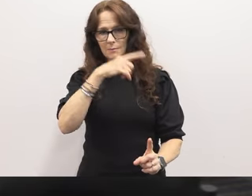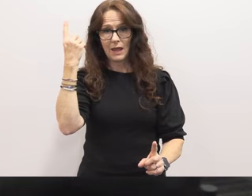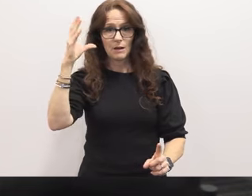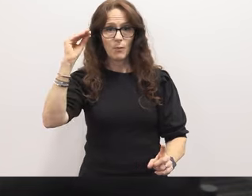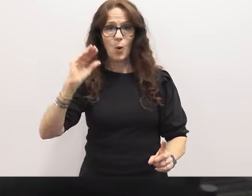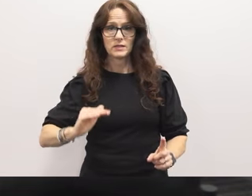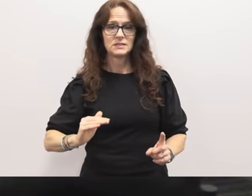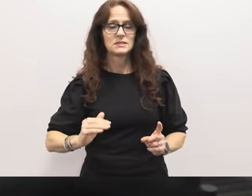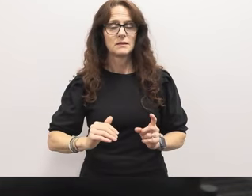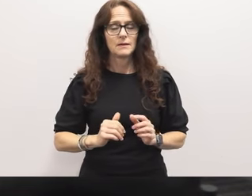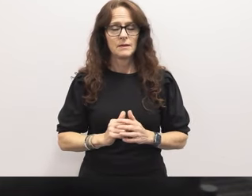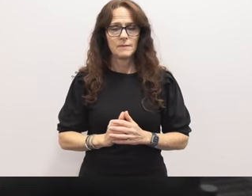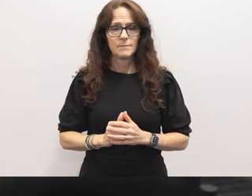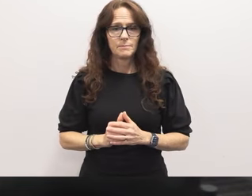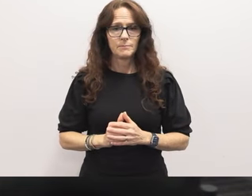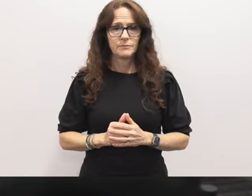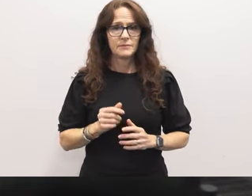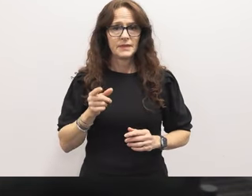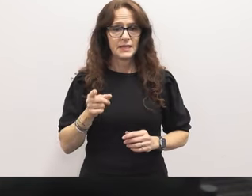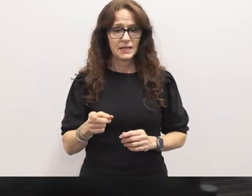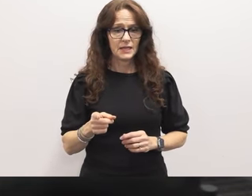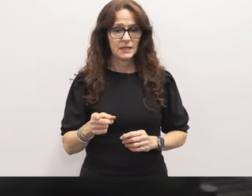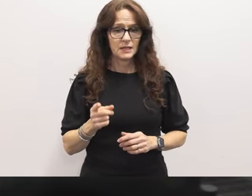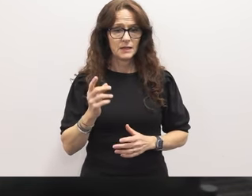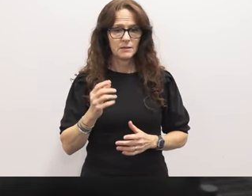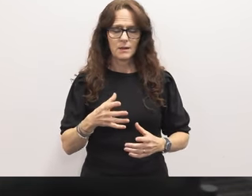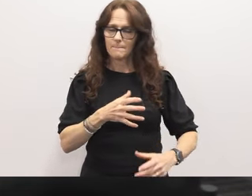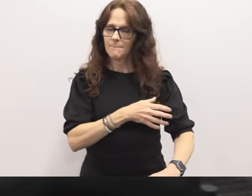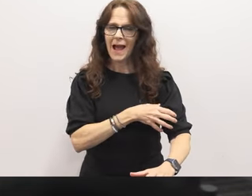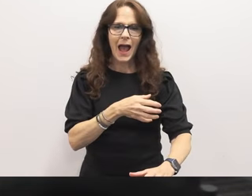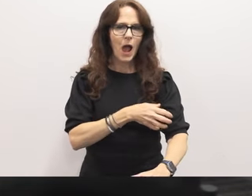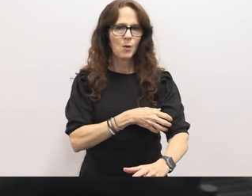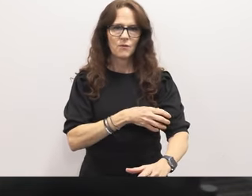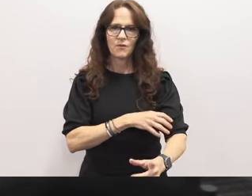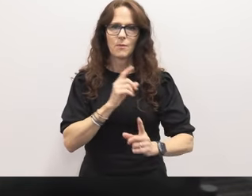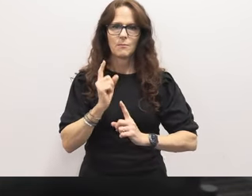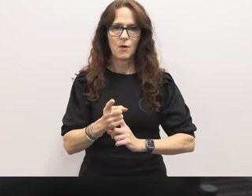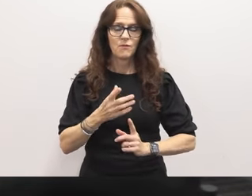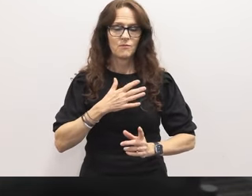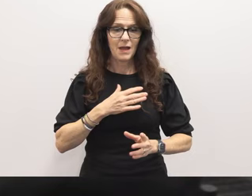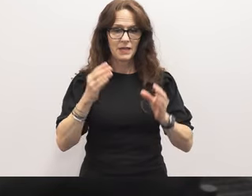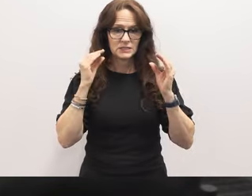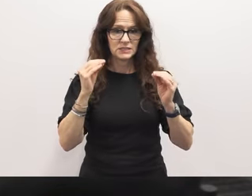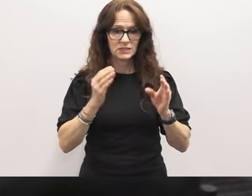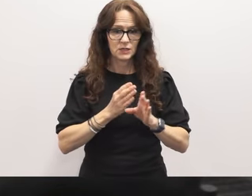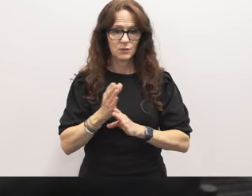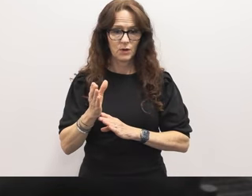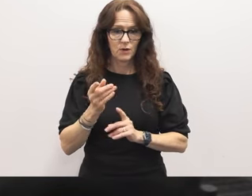And it was some of the most powerful moments of my teaching career really came from the conversations